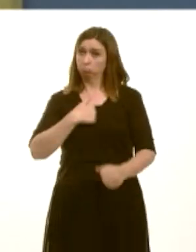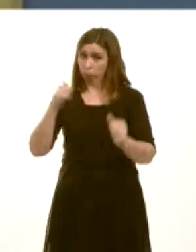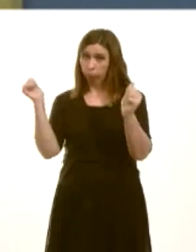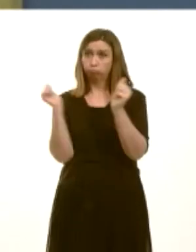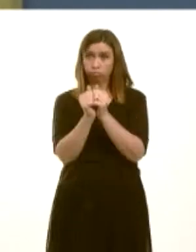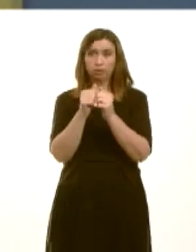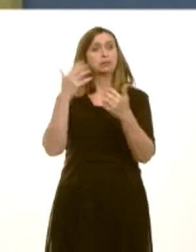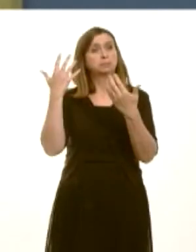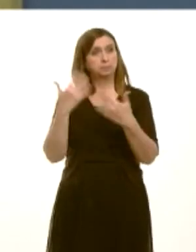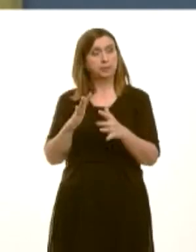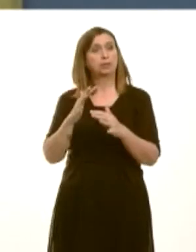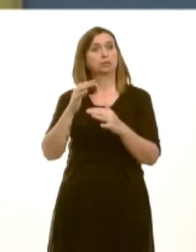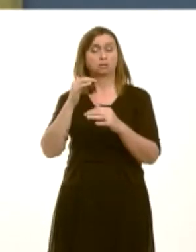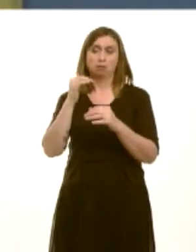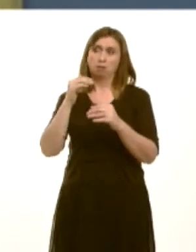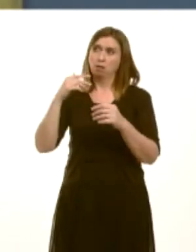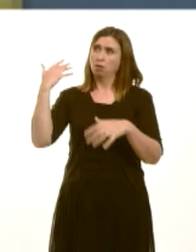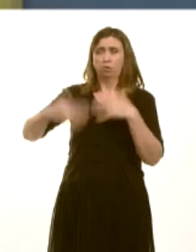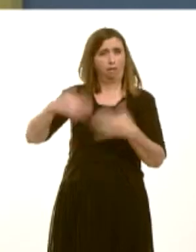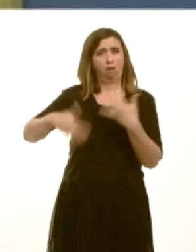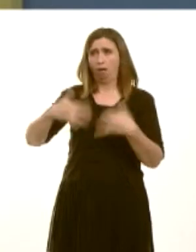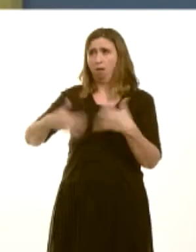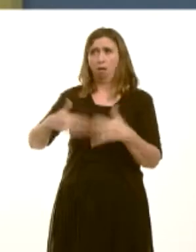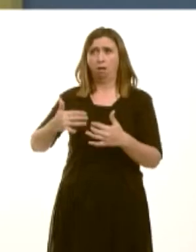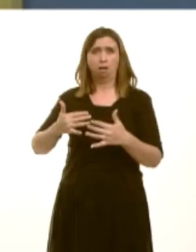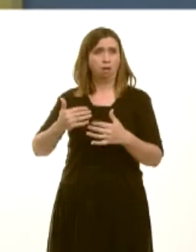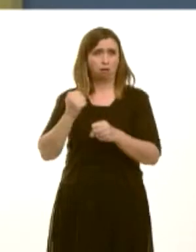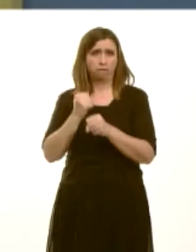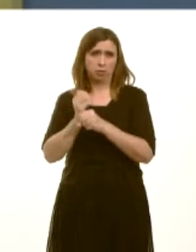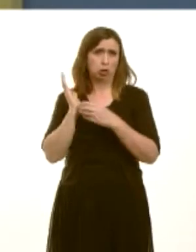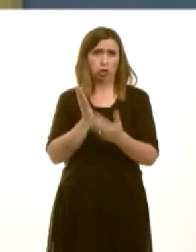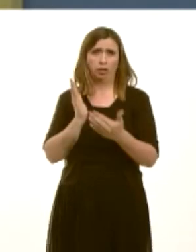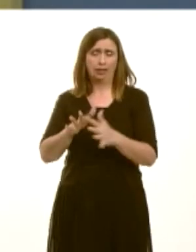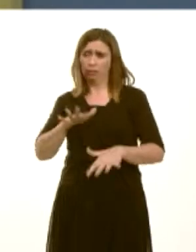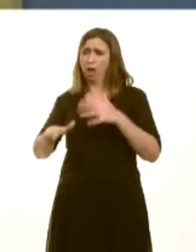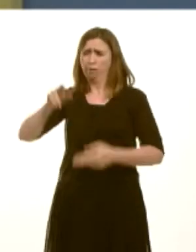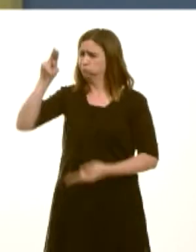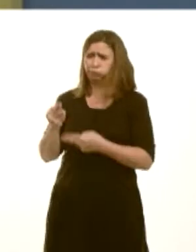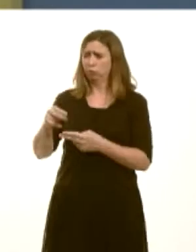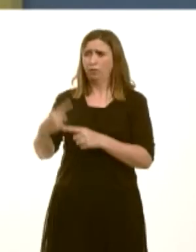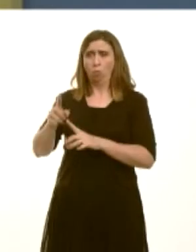public services, so do you stand by that statement? If you do, can you tell us what would be an